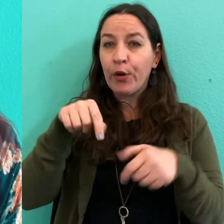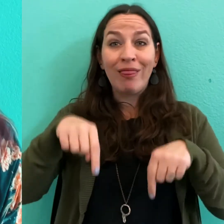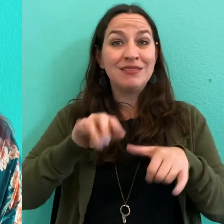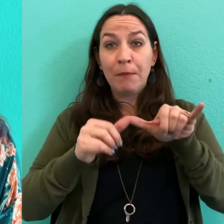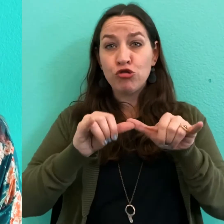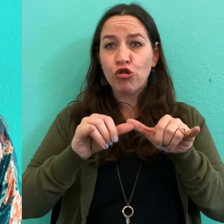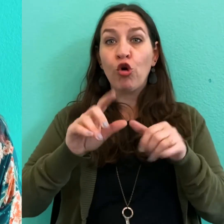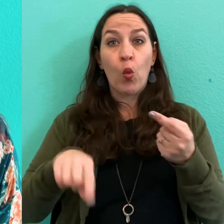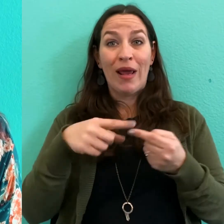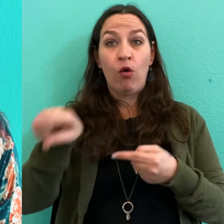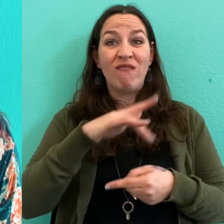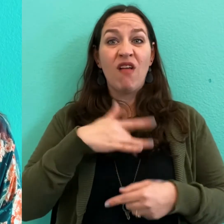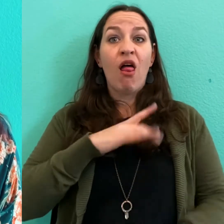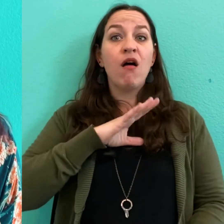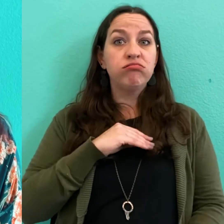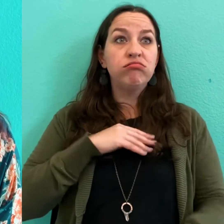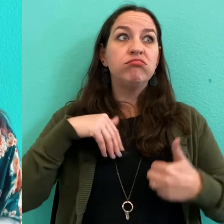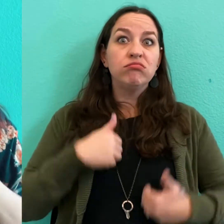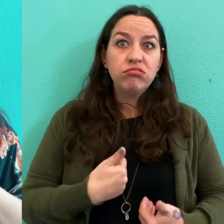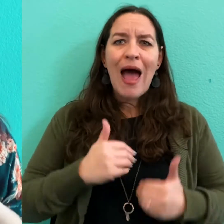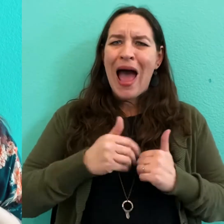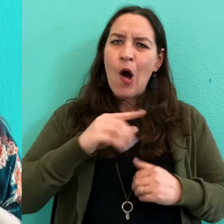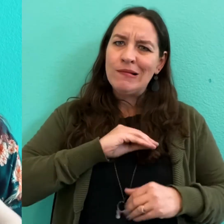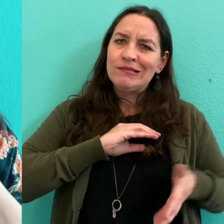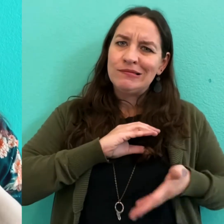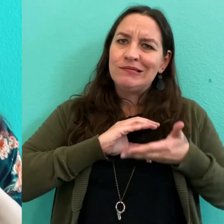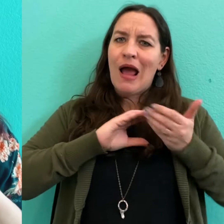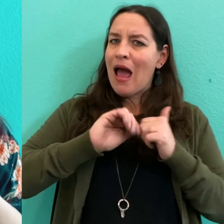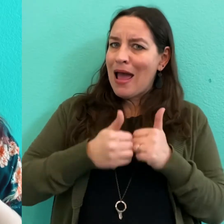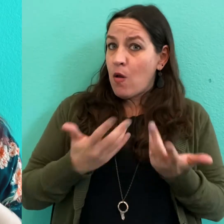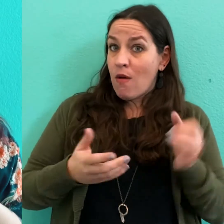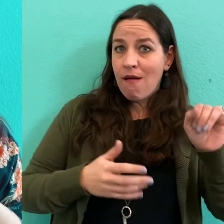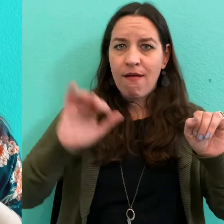themselves if they need to. What we're talking about is what fills you, what recharges your battery, how